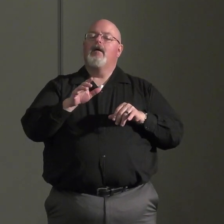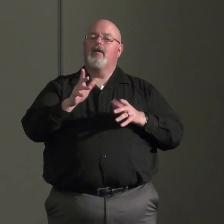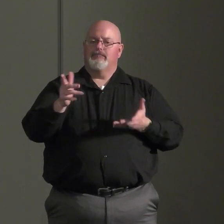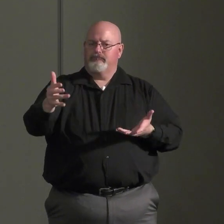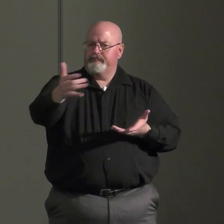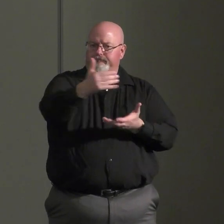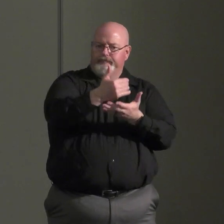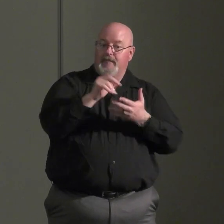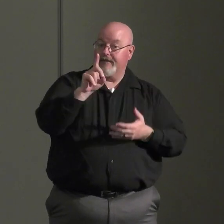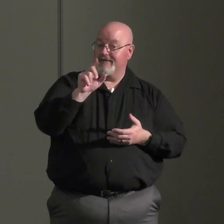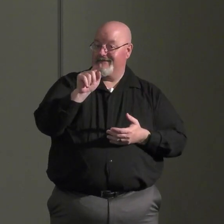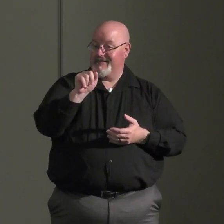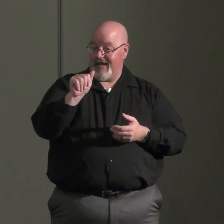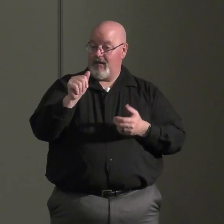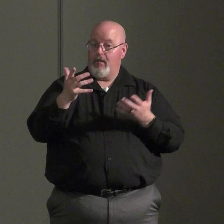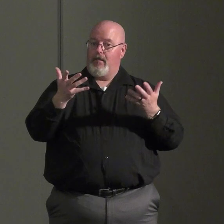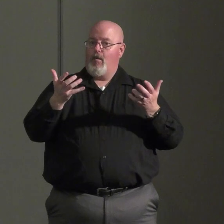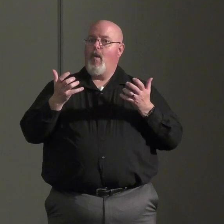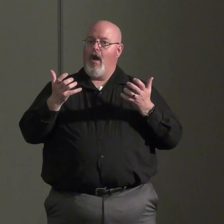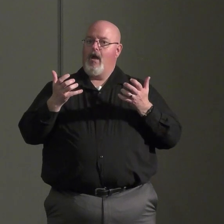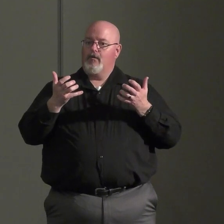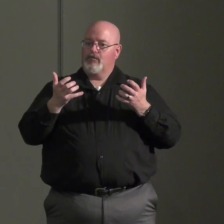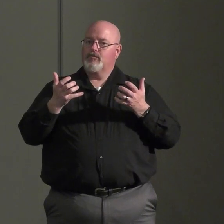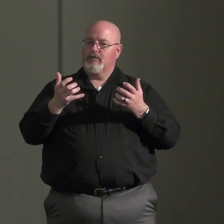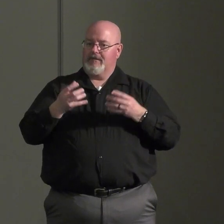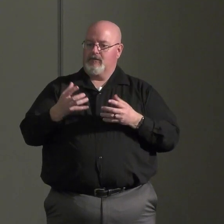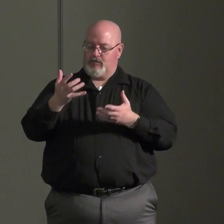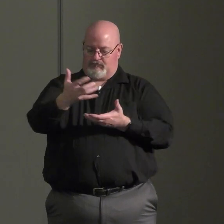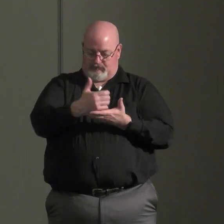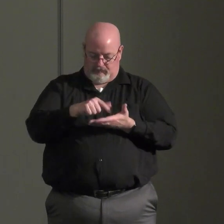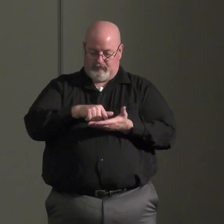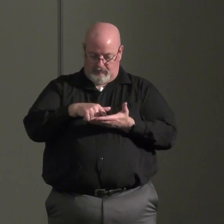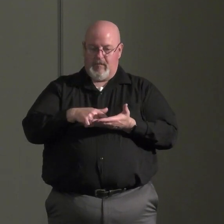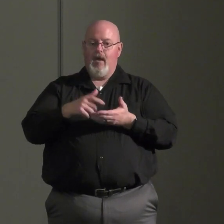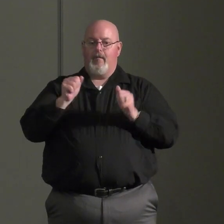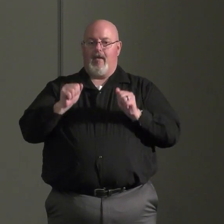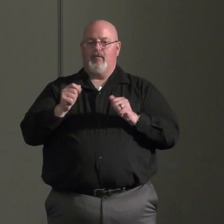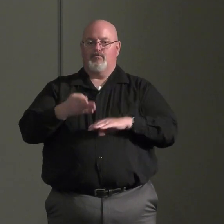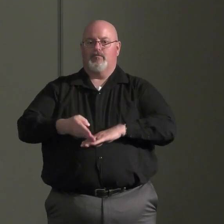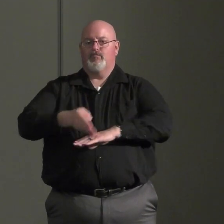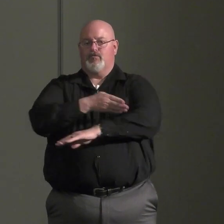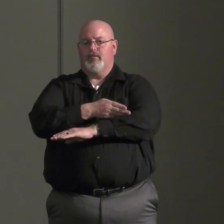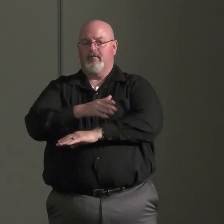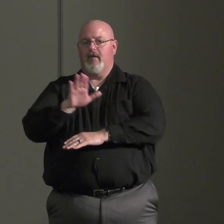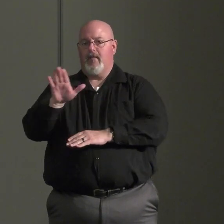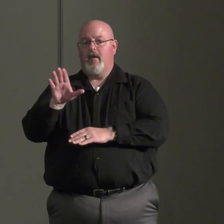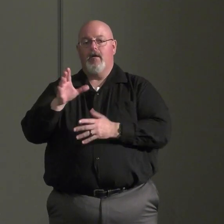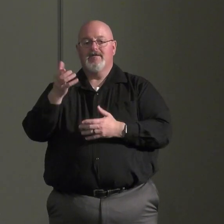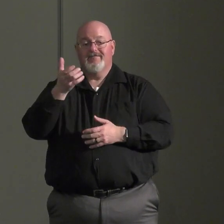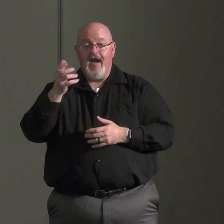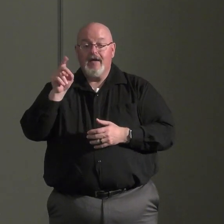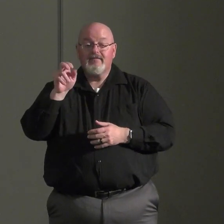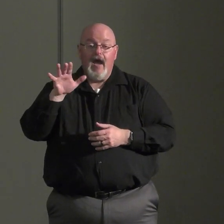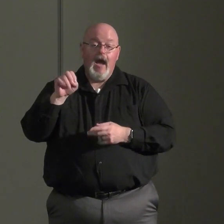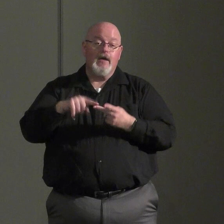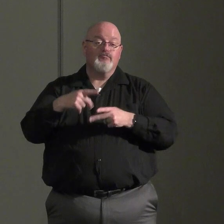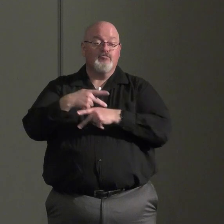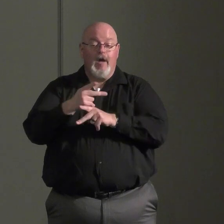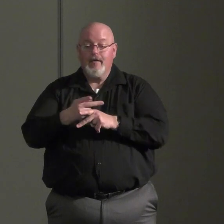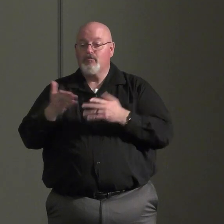the data that they want to get back in order to improve their device or product or service.